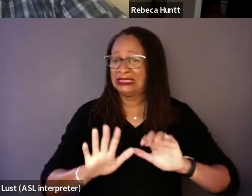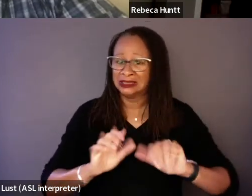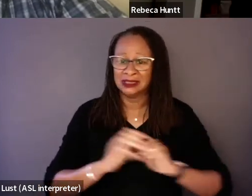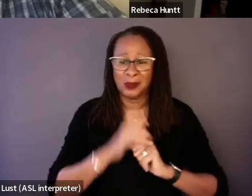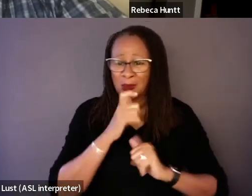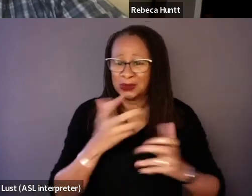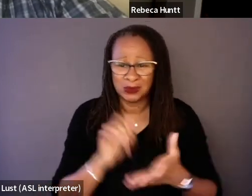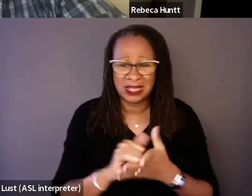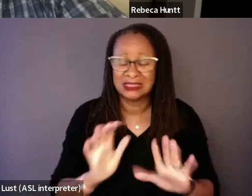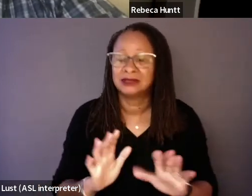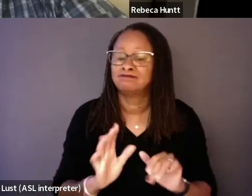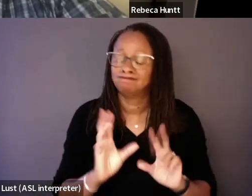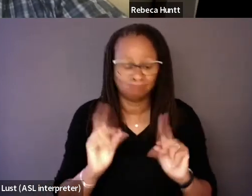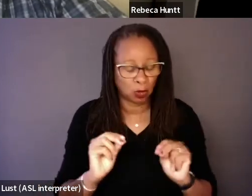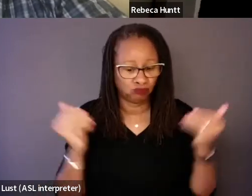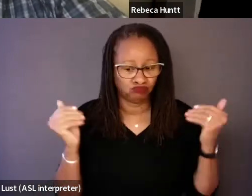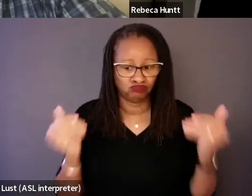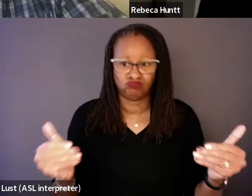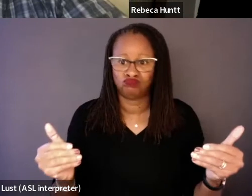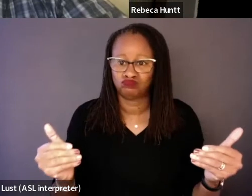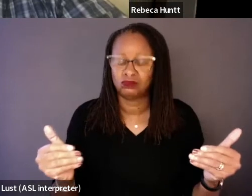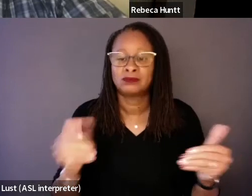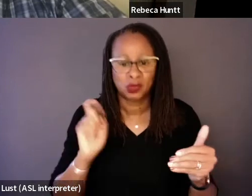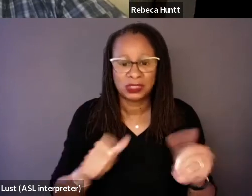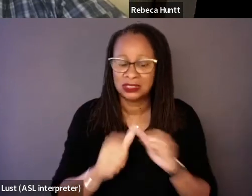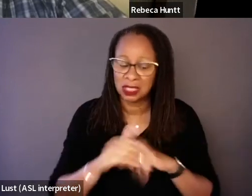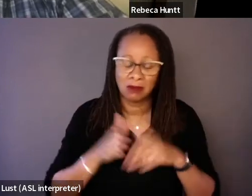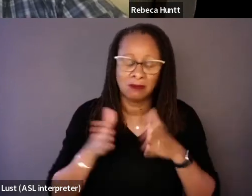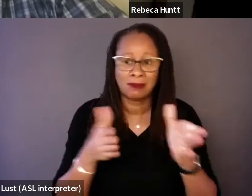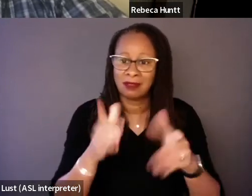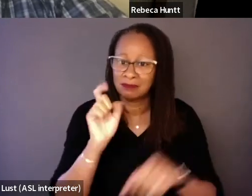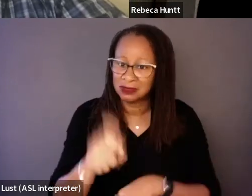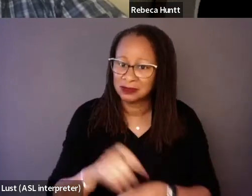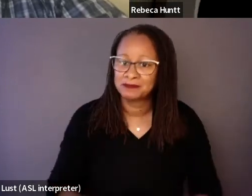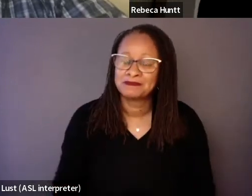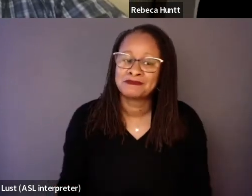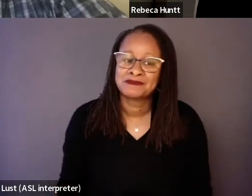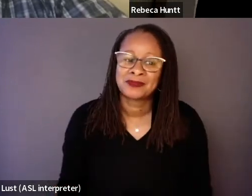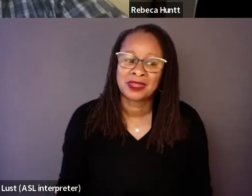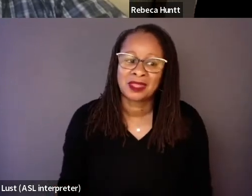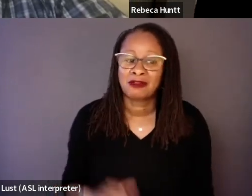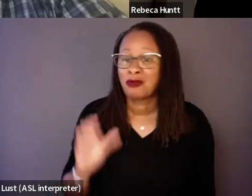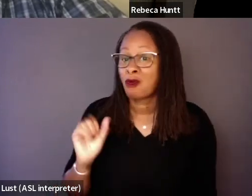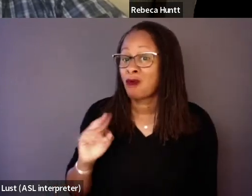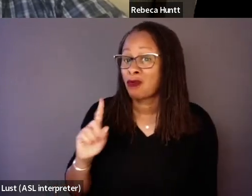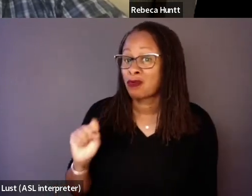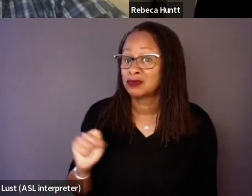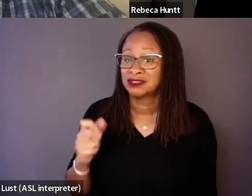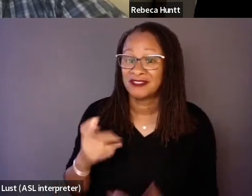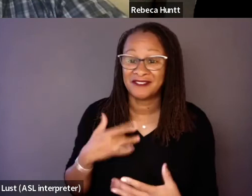we've got to stay on course. that feels particularly difficult, right, when you're sort of -- these two